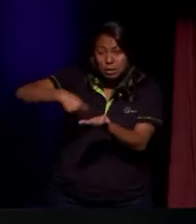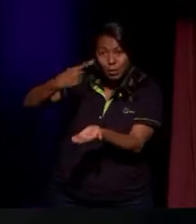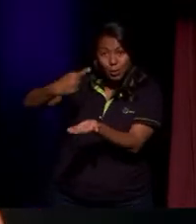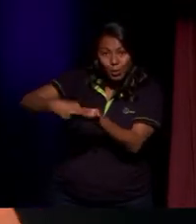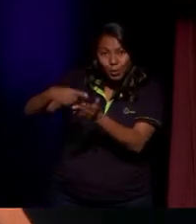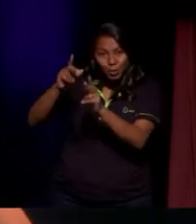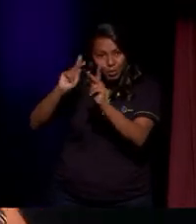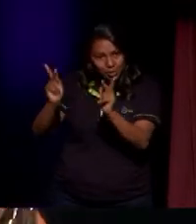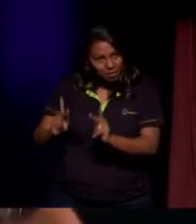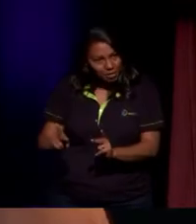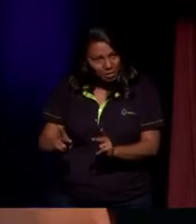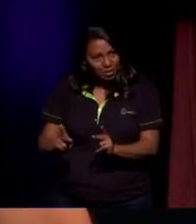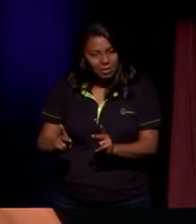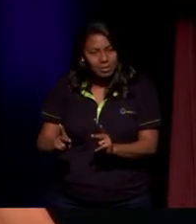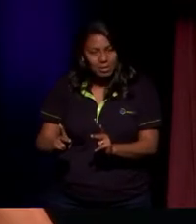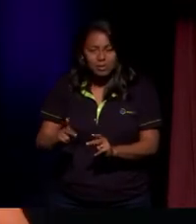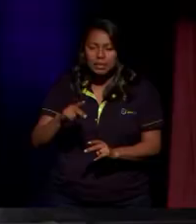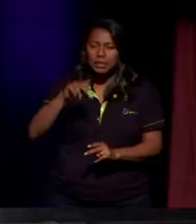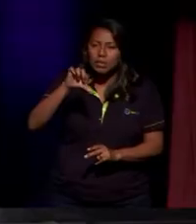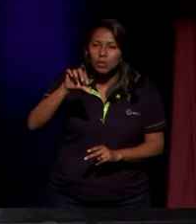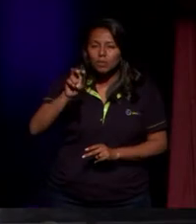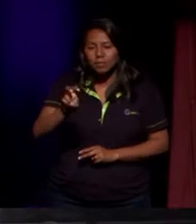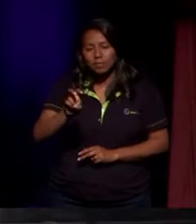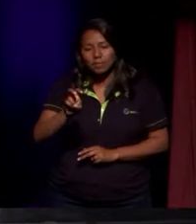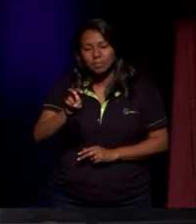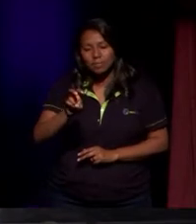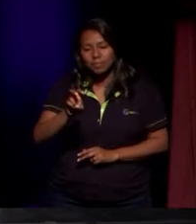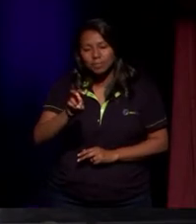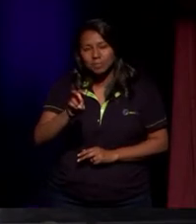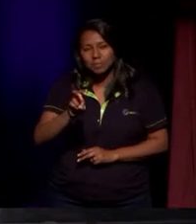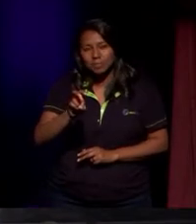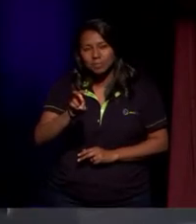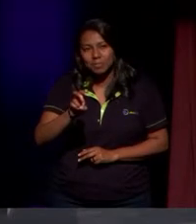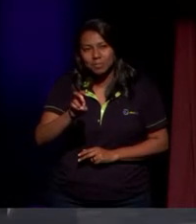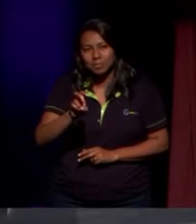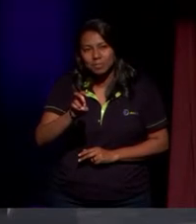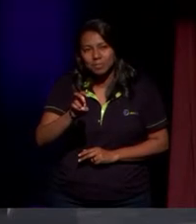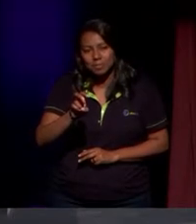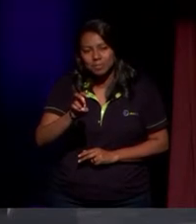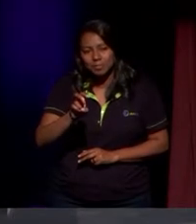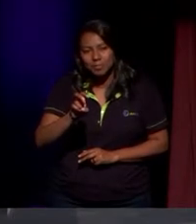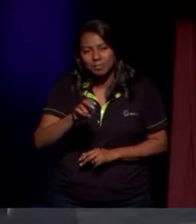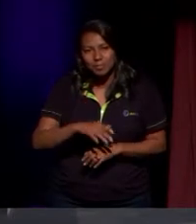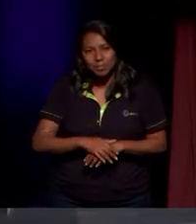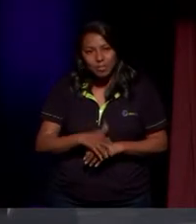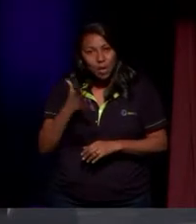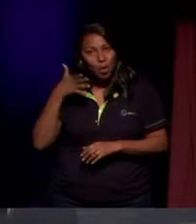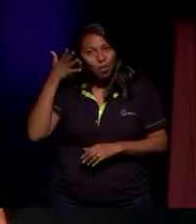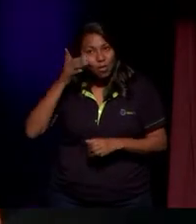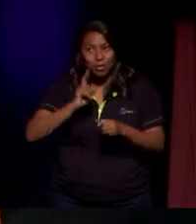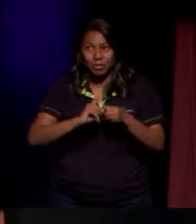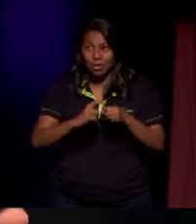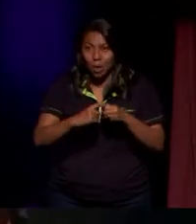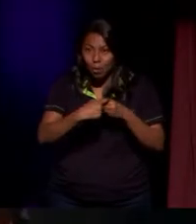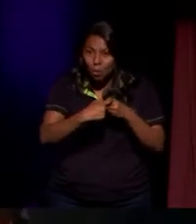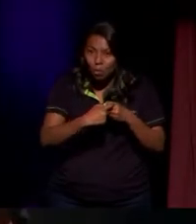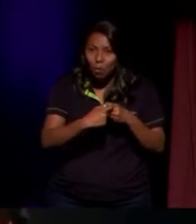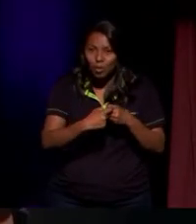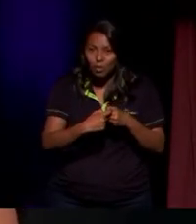and they begin… in 1995, there is the UN Conference that will be the Women's Decade,